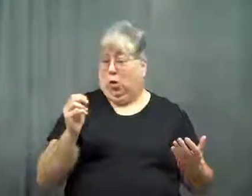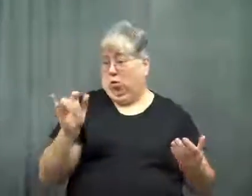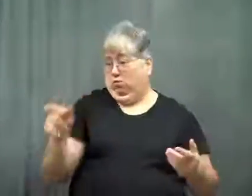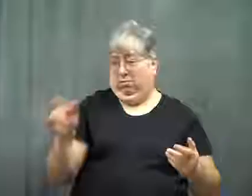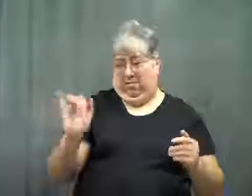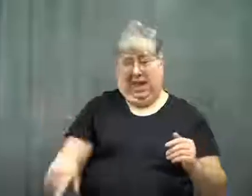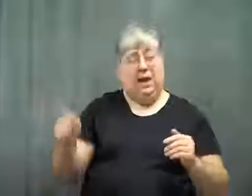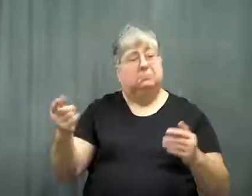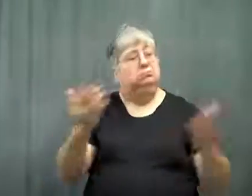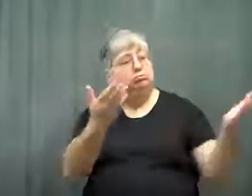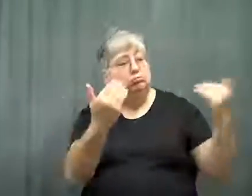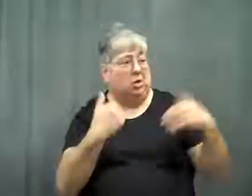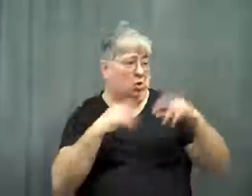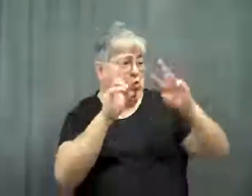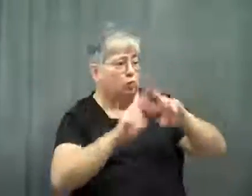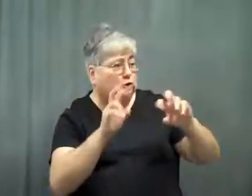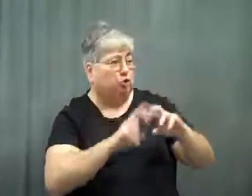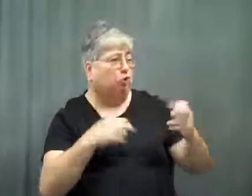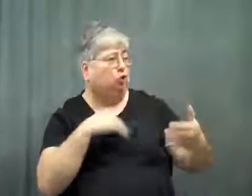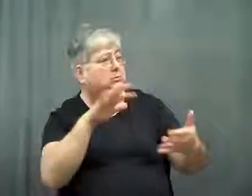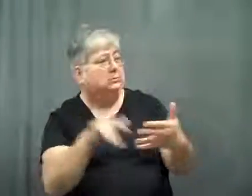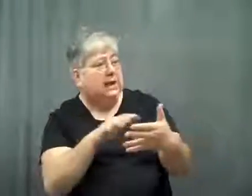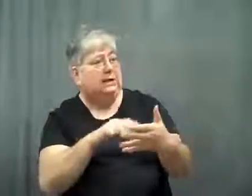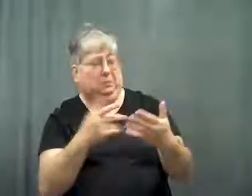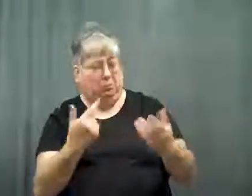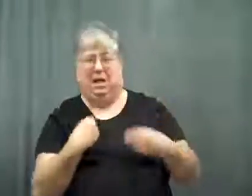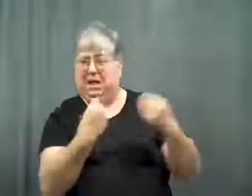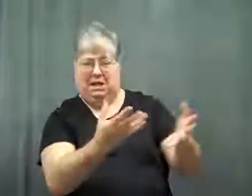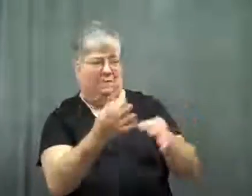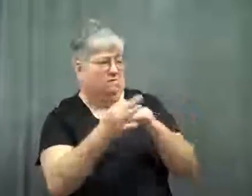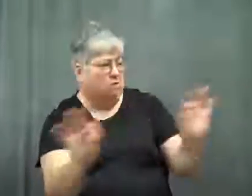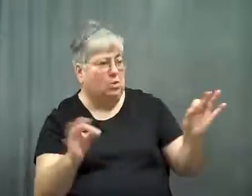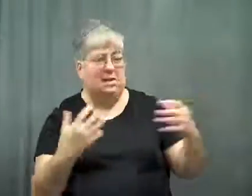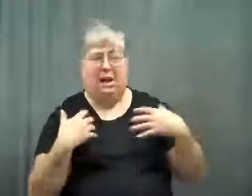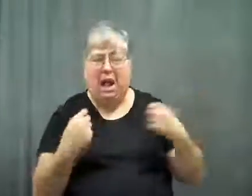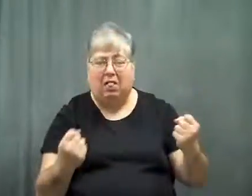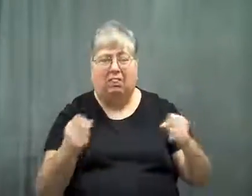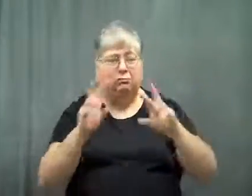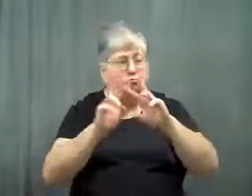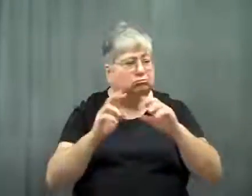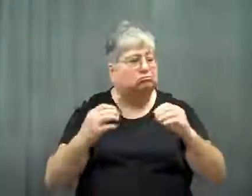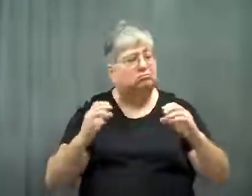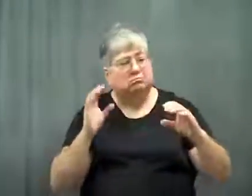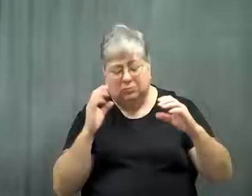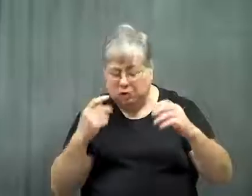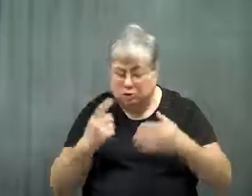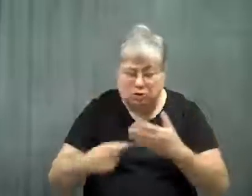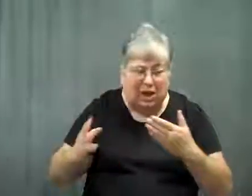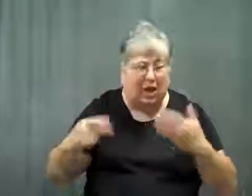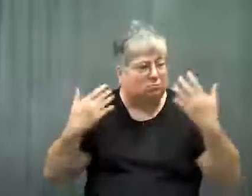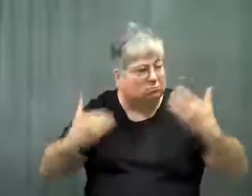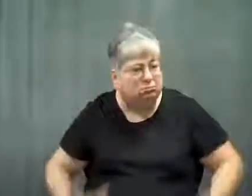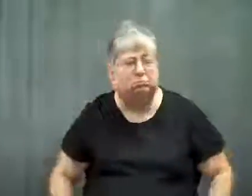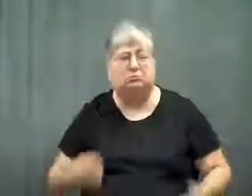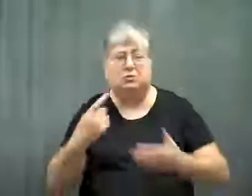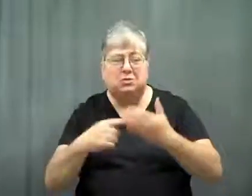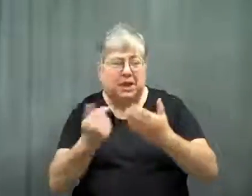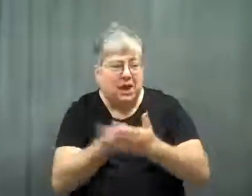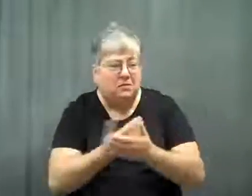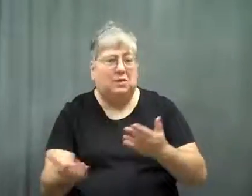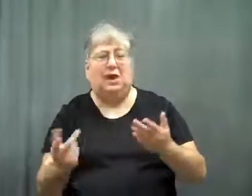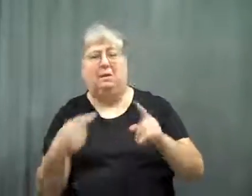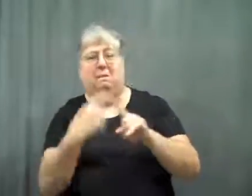This research program promised free health check-ups,